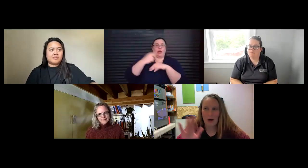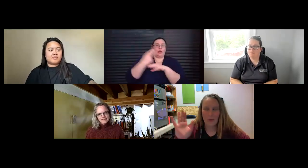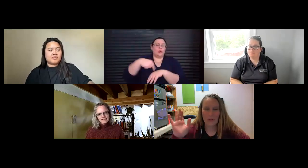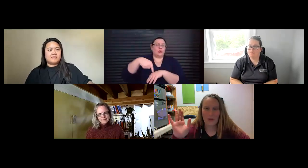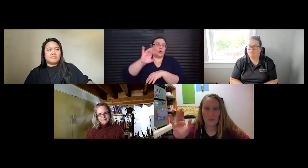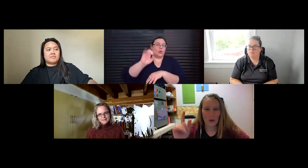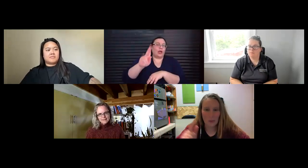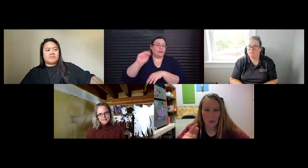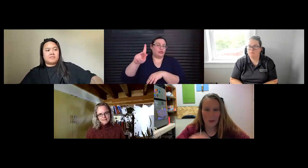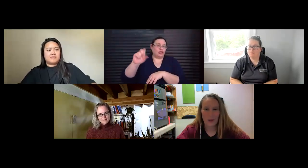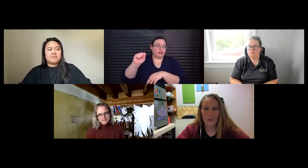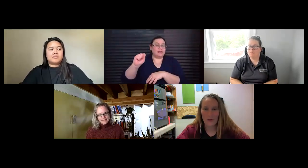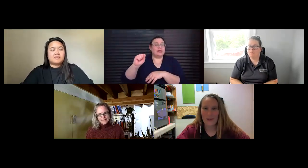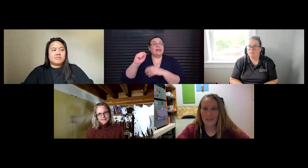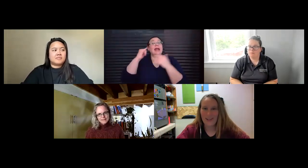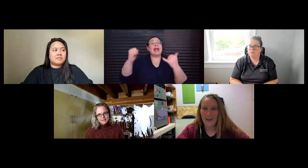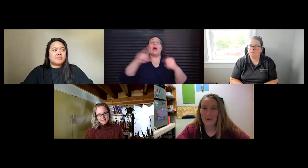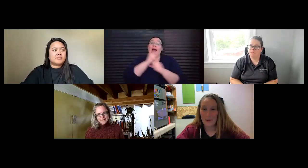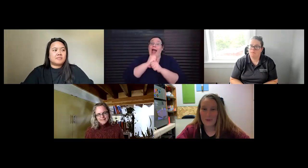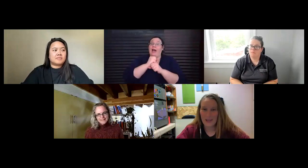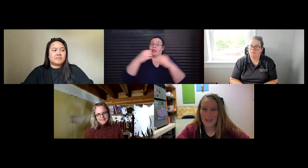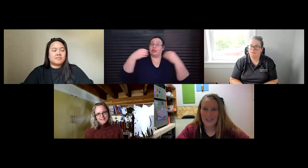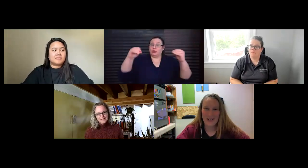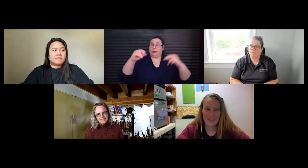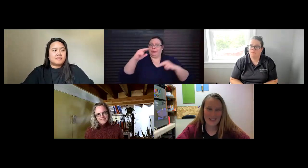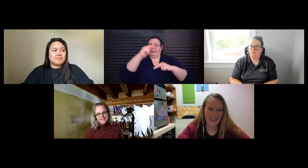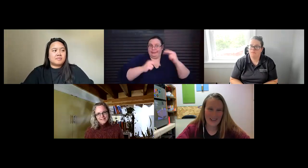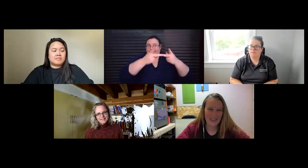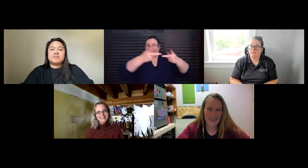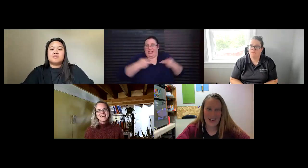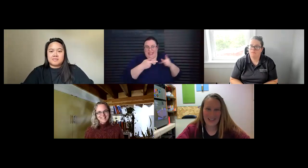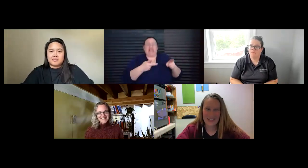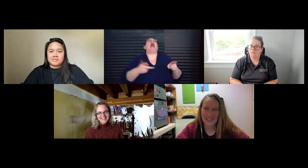Now because you have a brick and mortar, I will be getting an accountant.